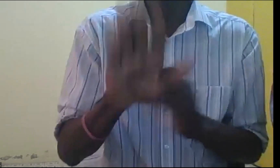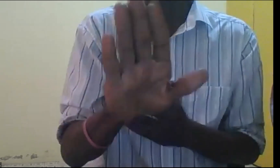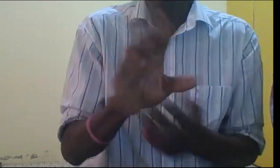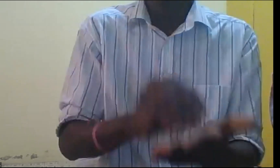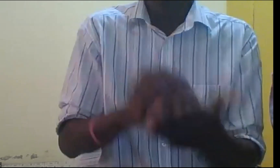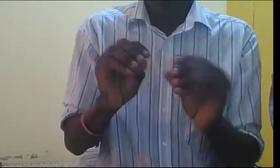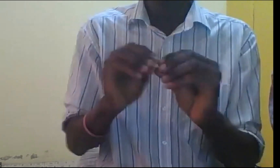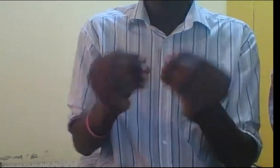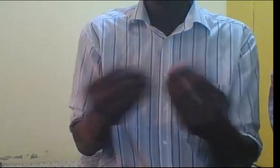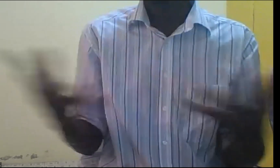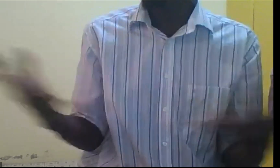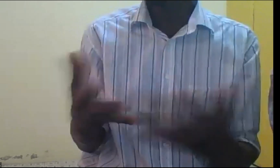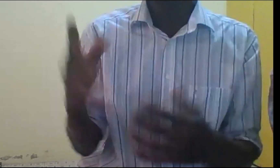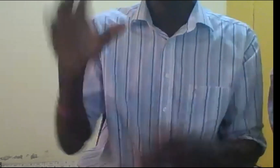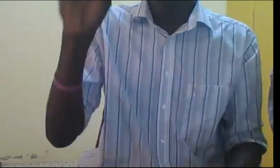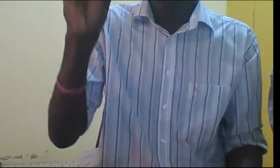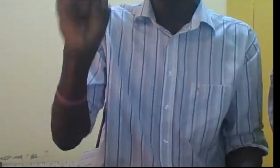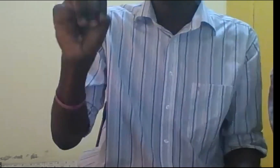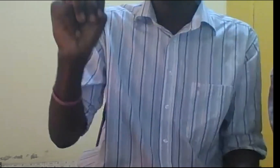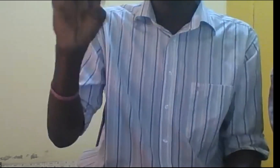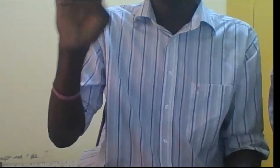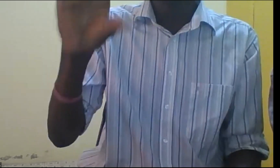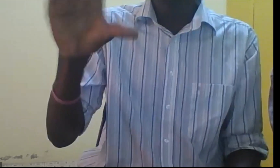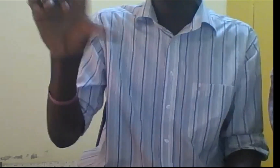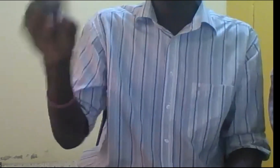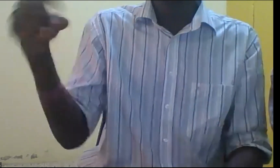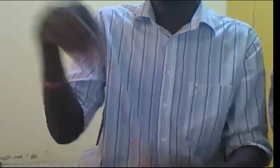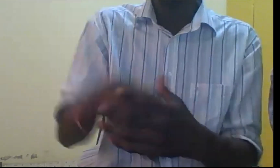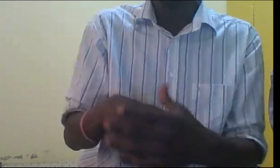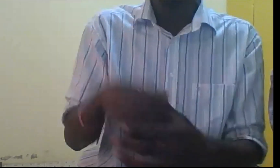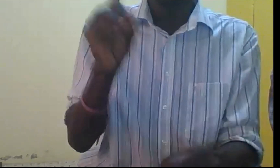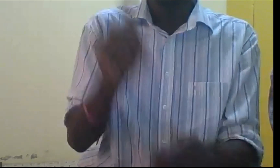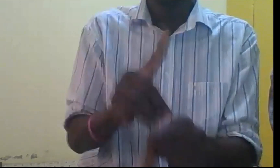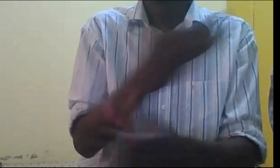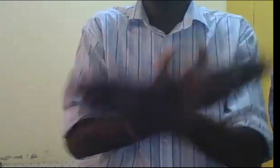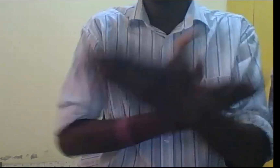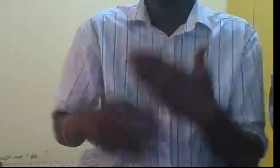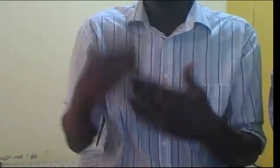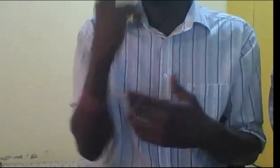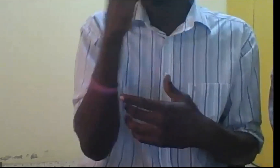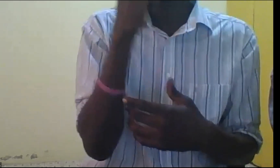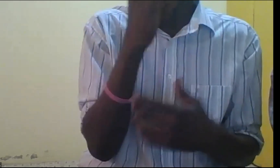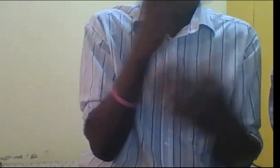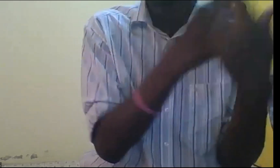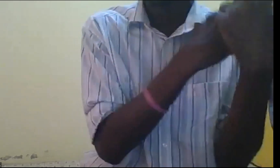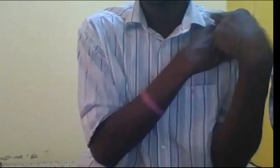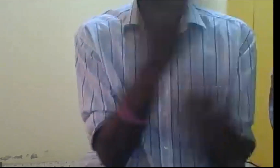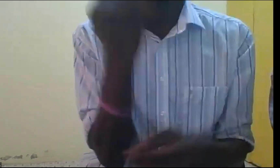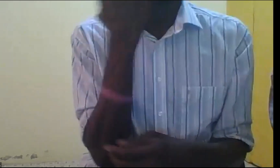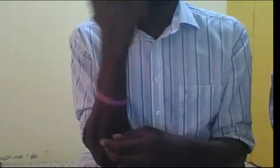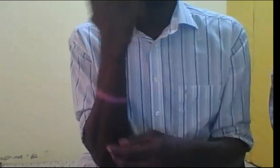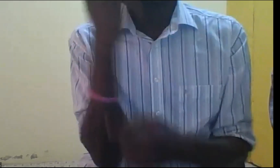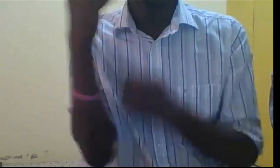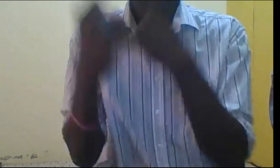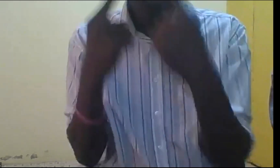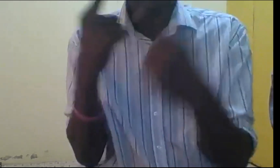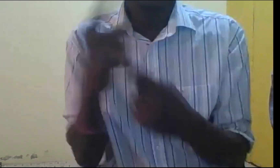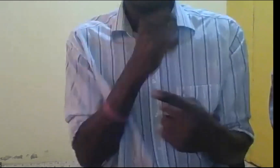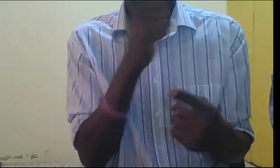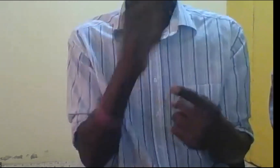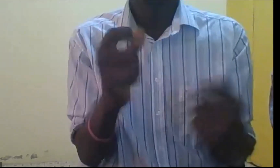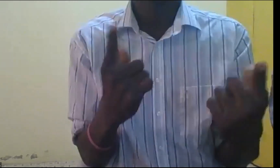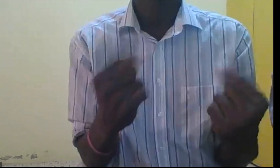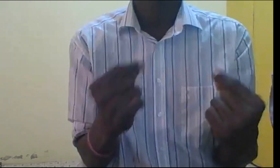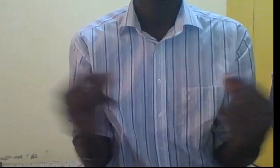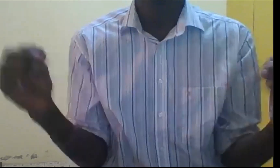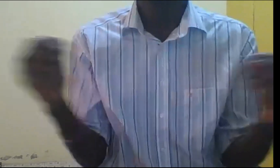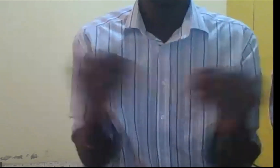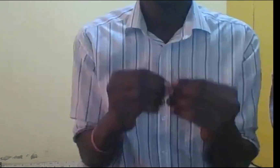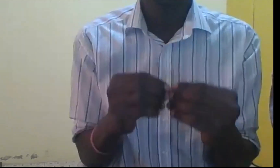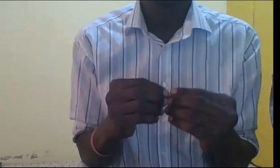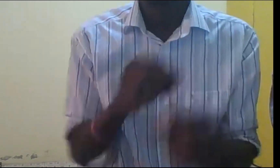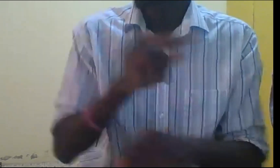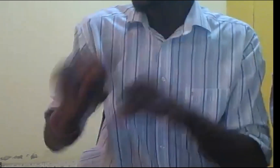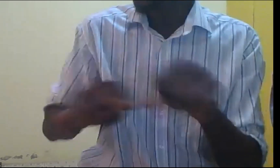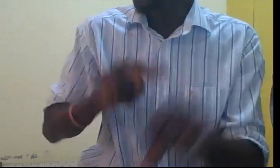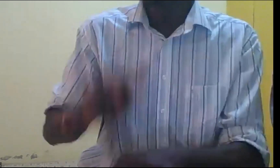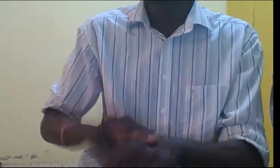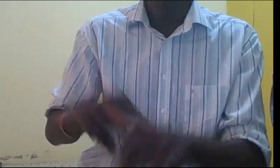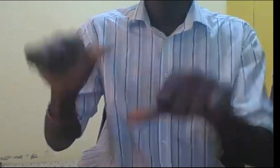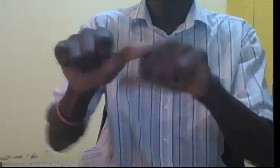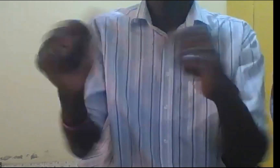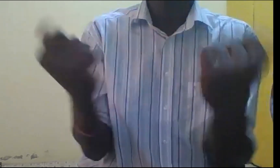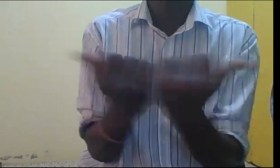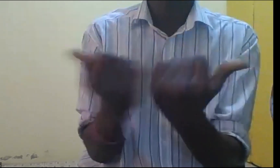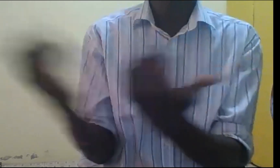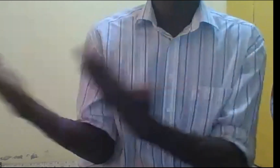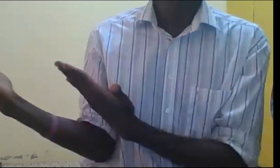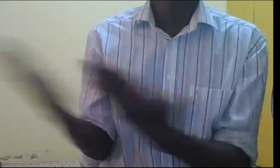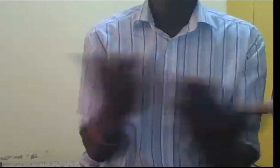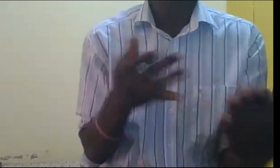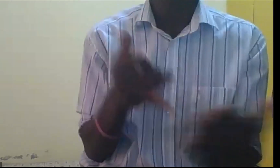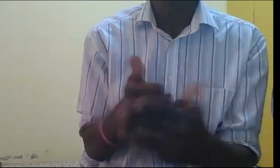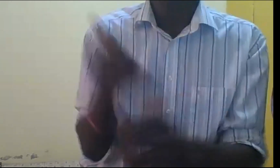Hold this accountable. If you think we are not doing enough for access even at that global meetings or at the National Association levels, bring this up and hold each other accountable.